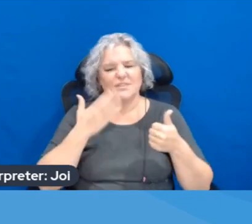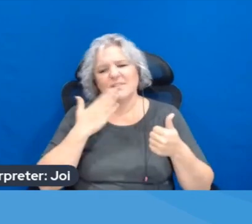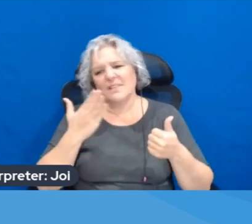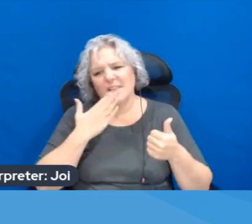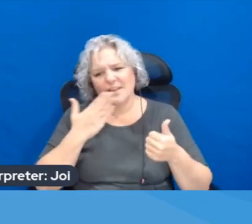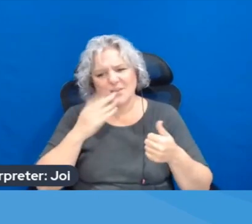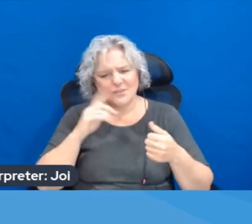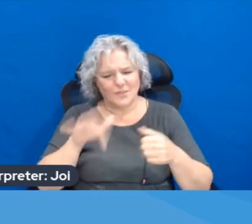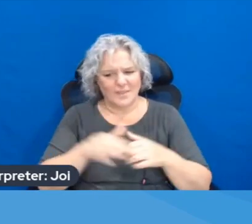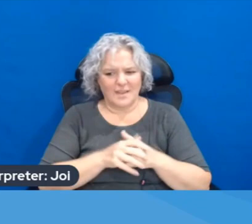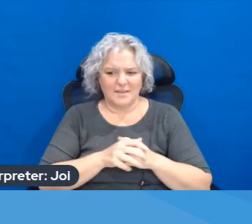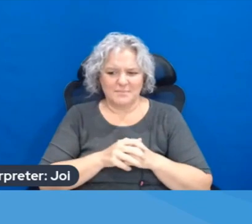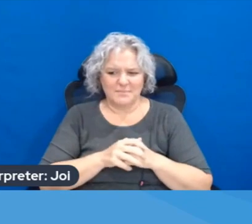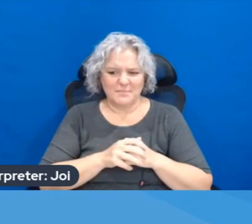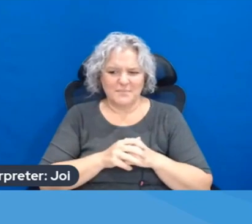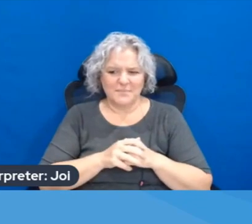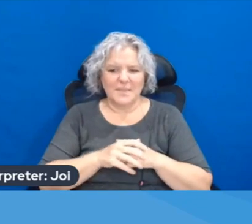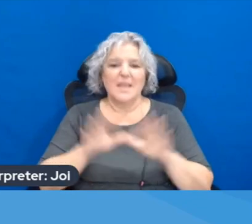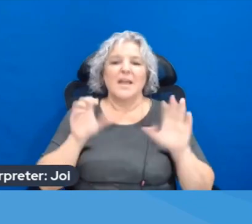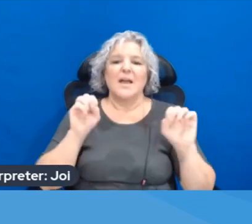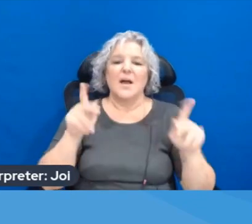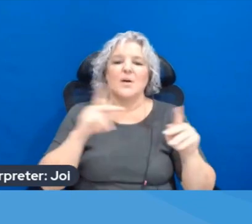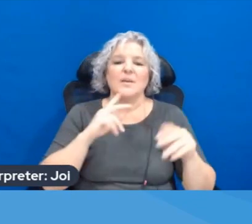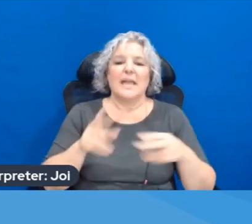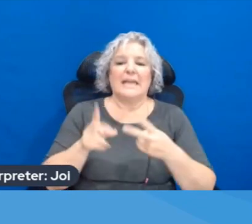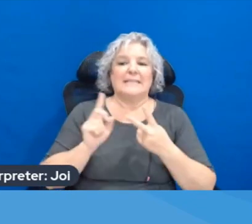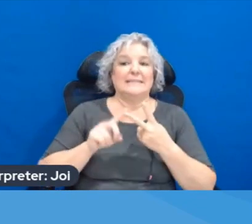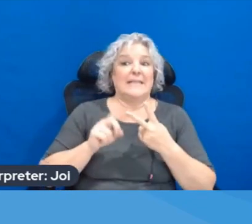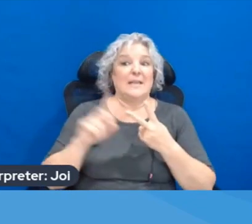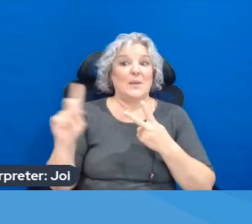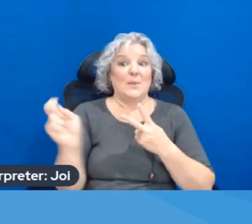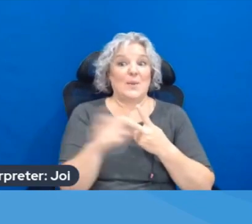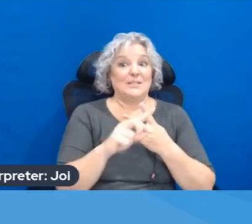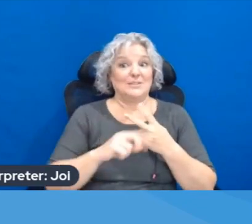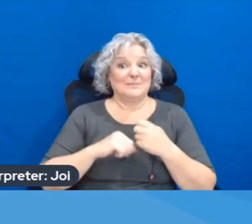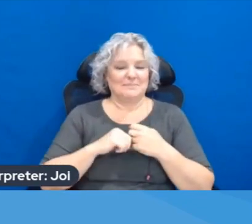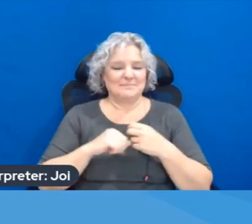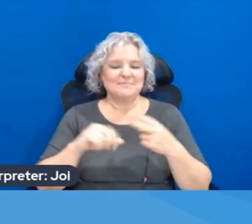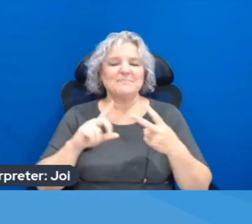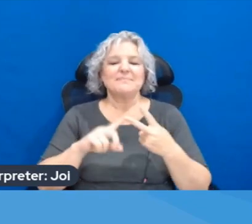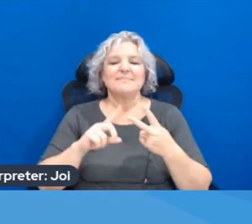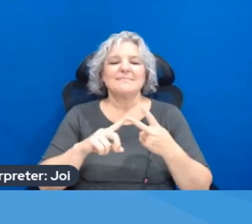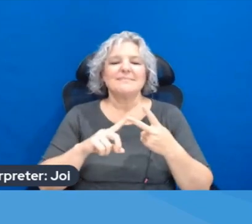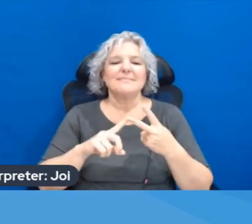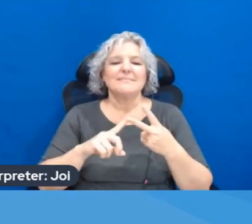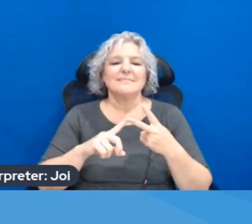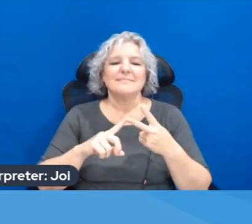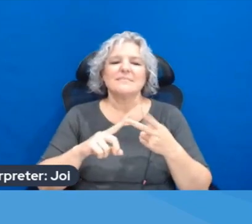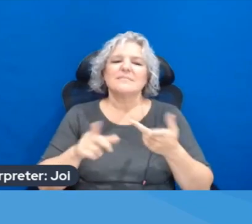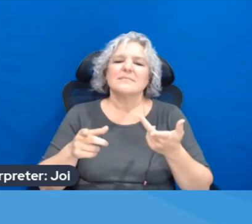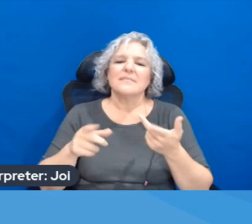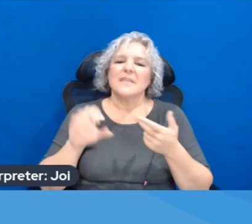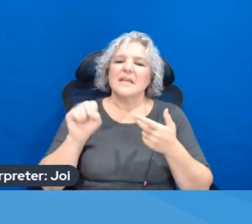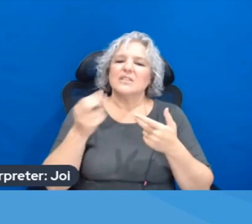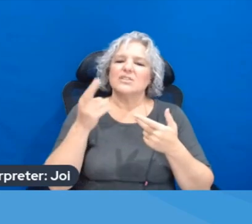All right. Let's move into our second question if that's okay. Sherri, I'm wondering if we can start with you.